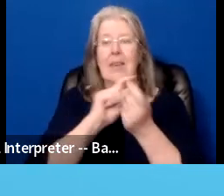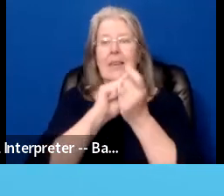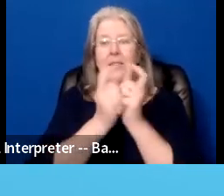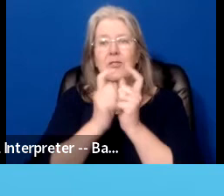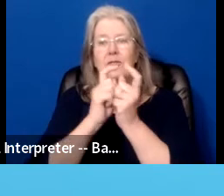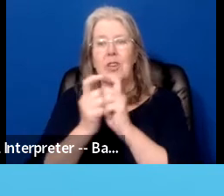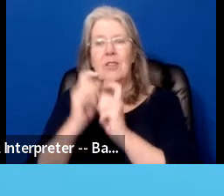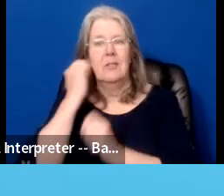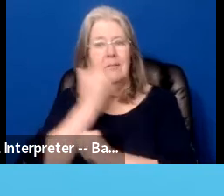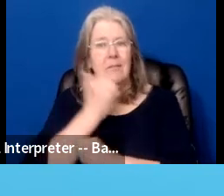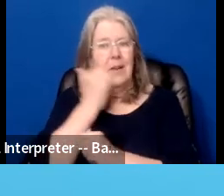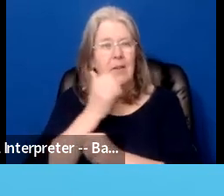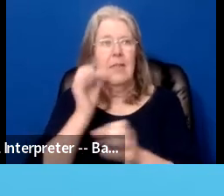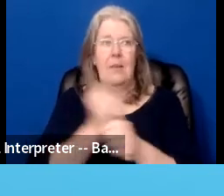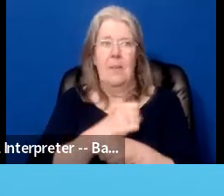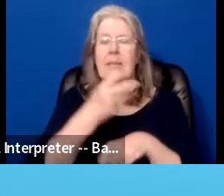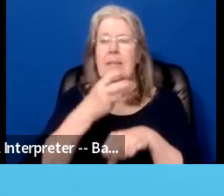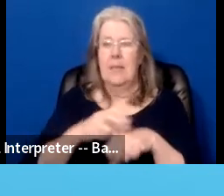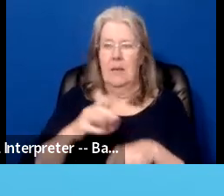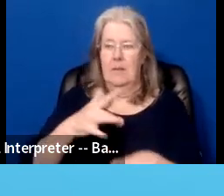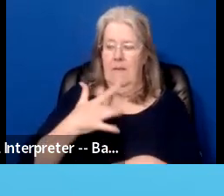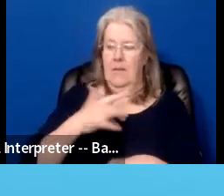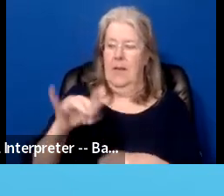And I know that that makes it difficult to feel like you're getting the right information,